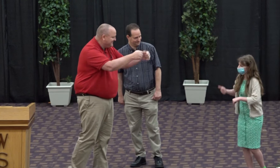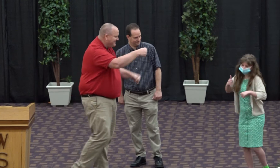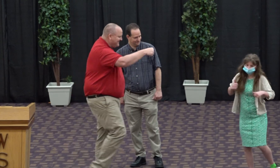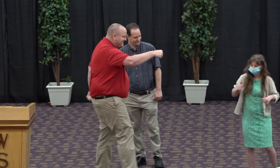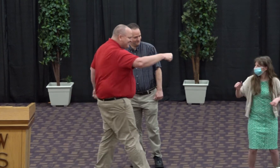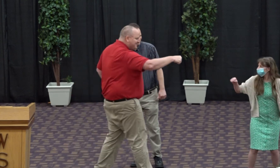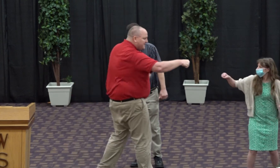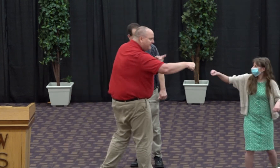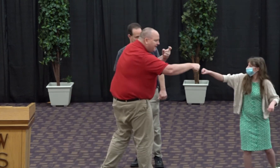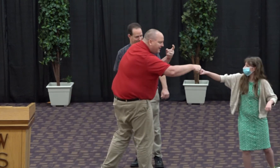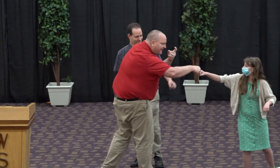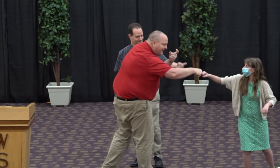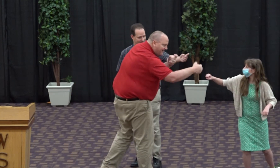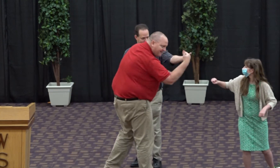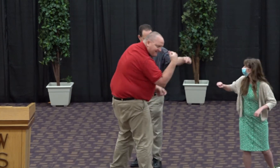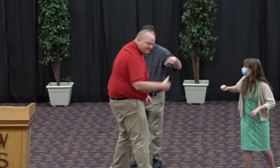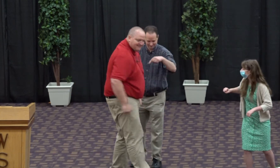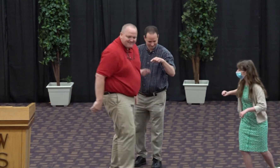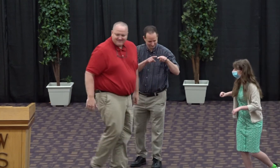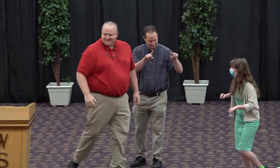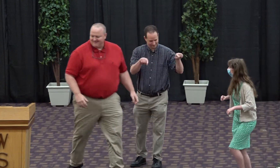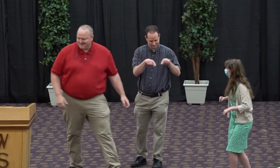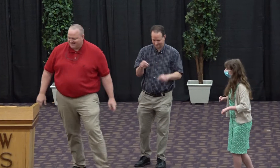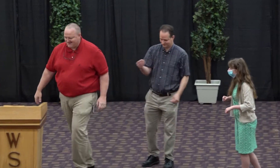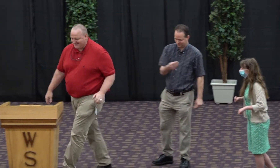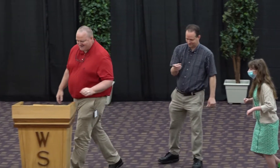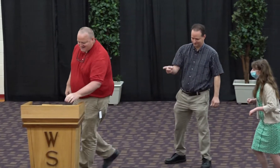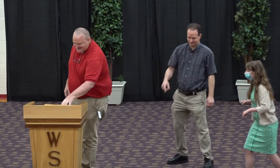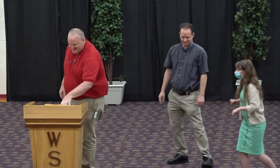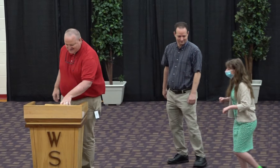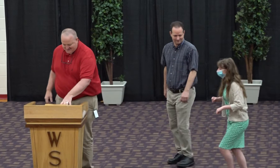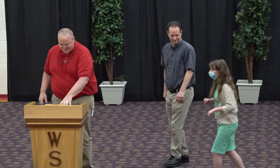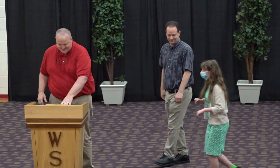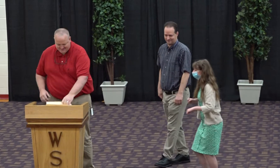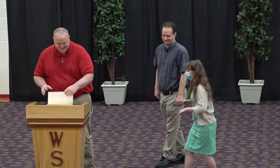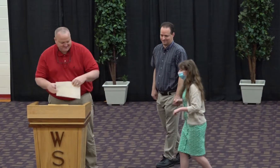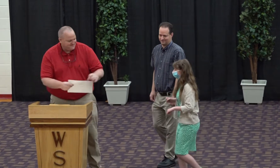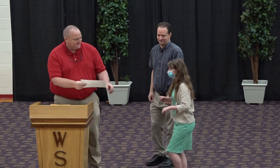Way to go! Oh, hold on, you have an award.